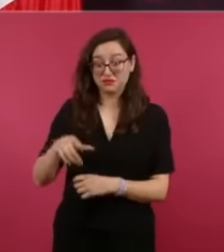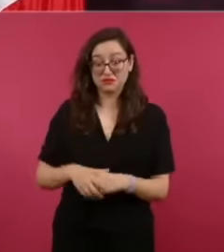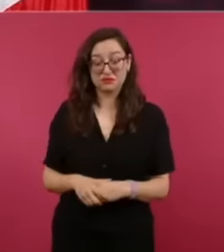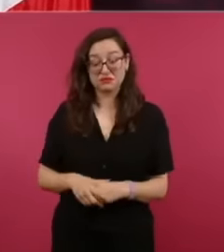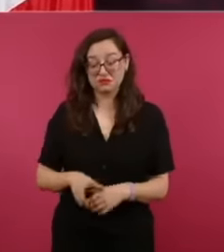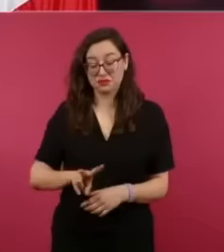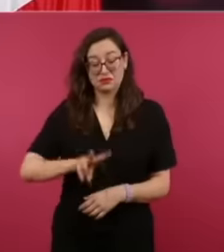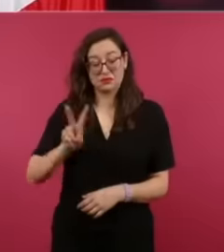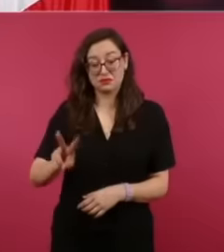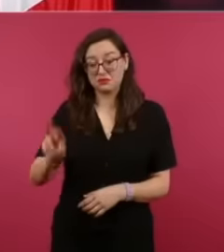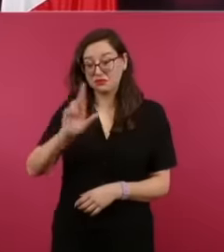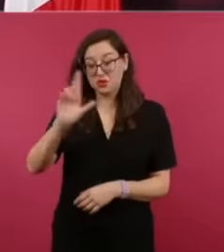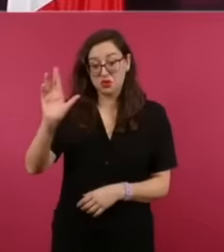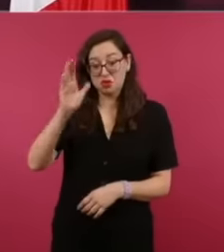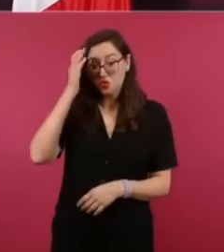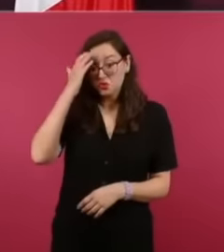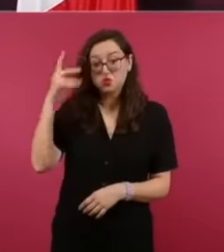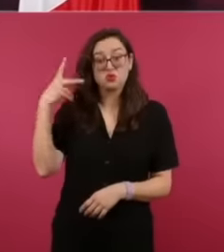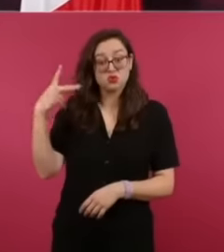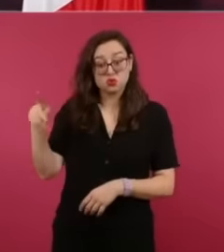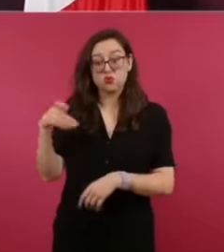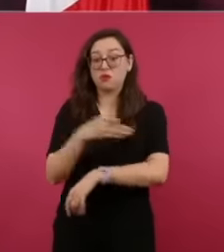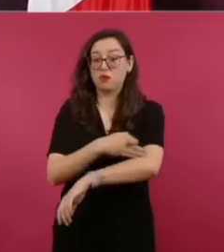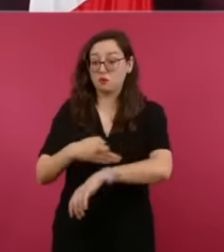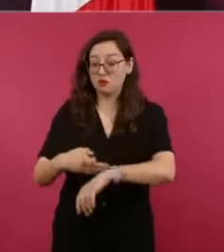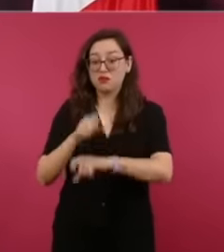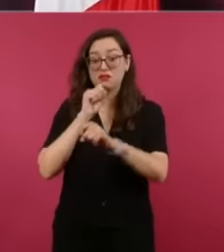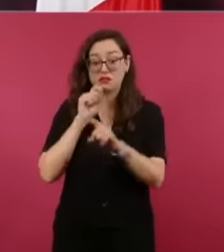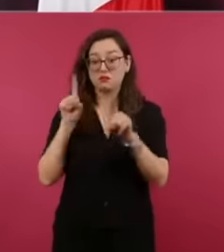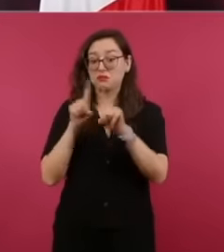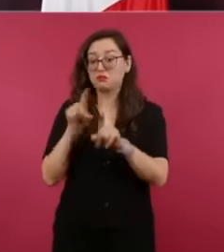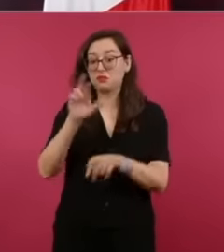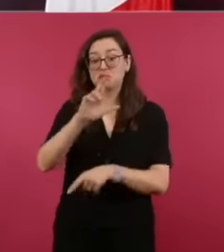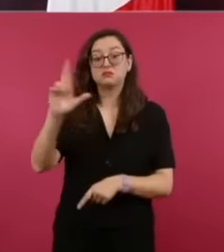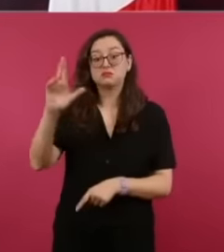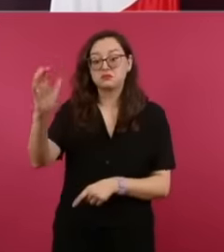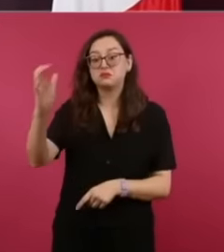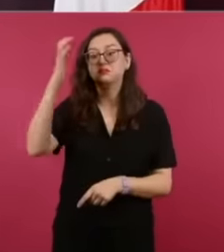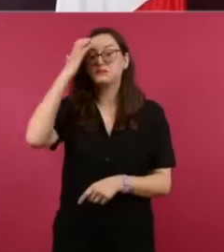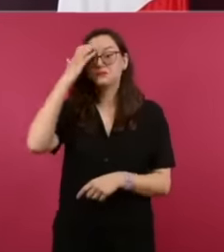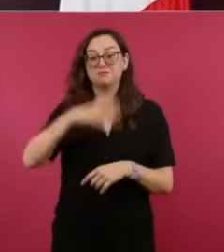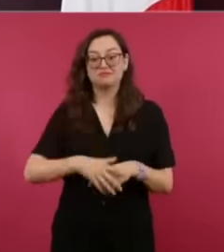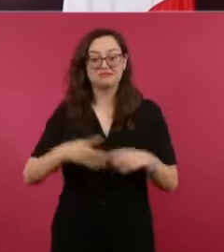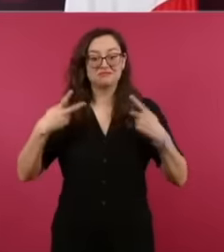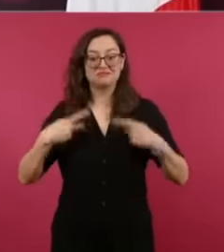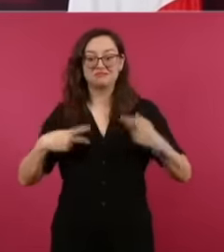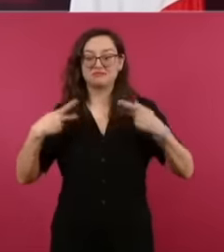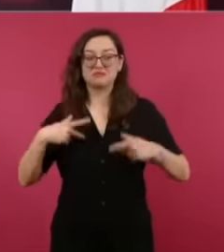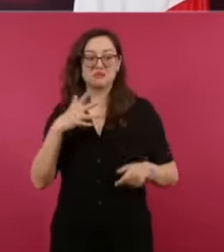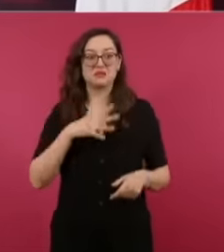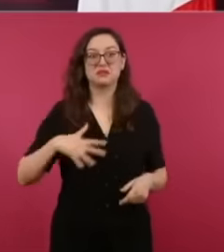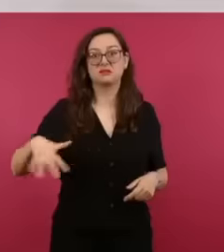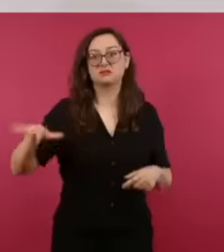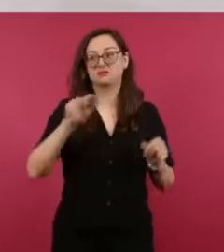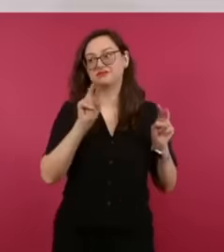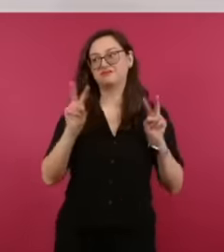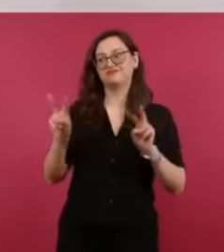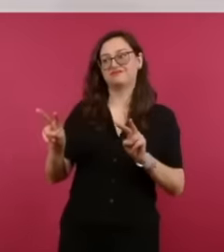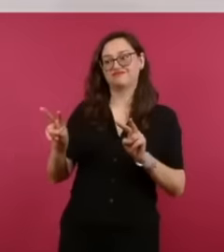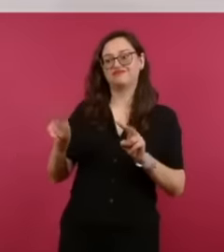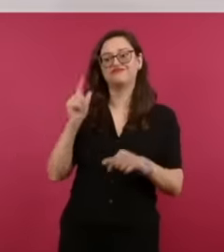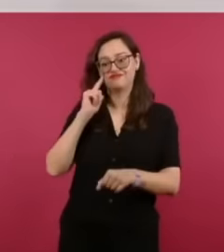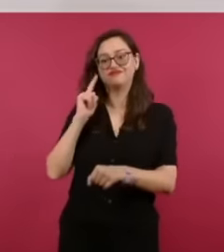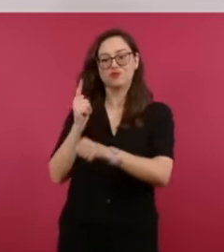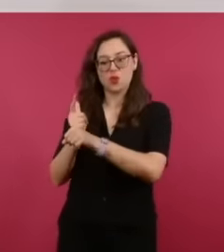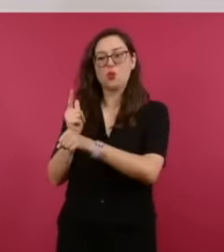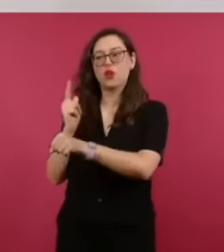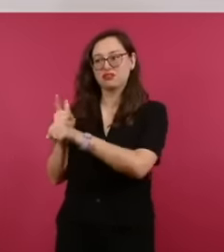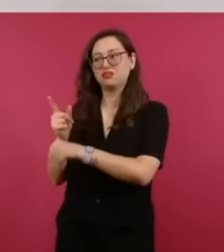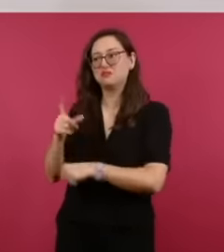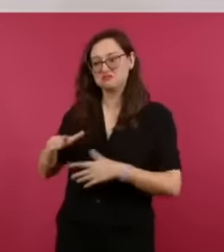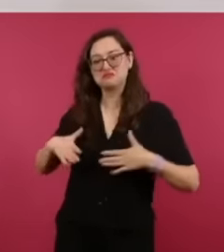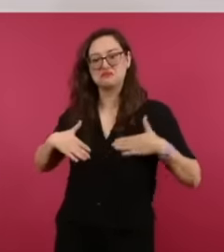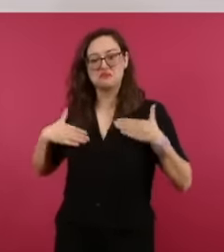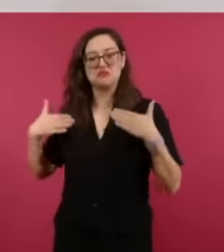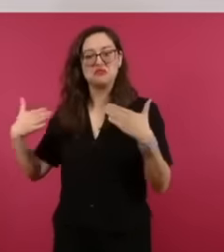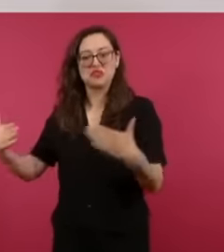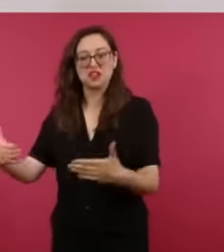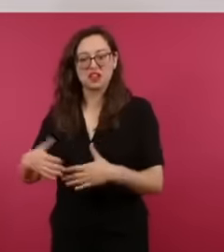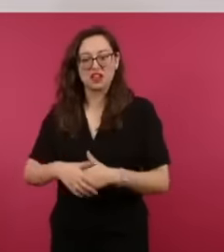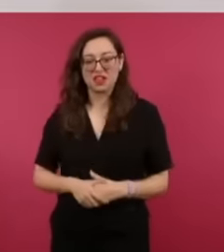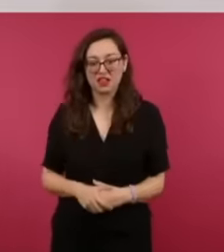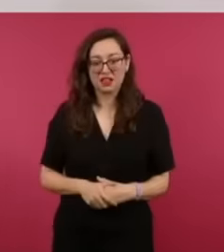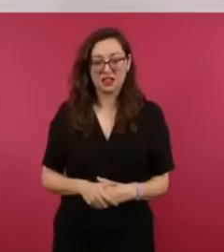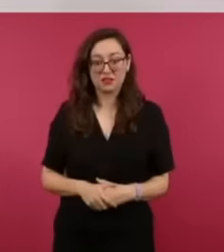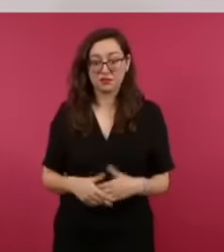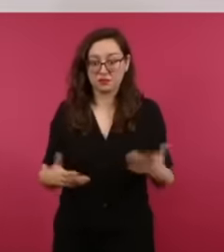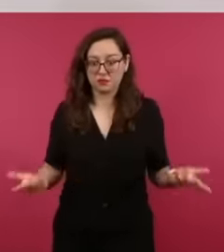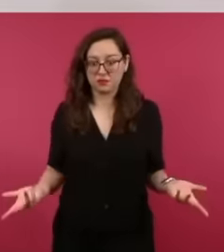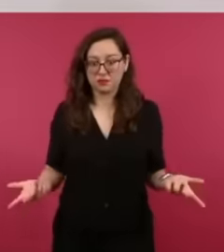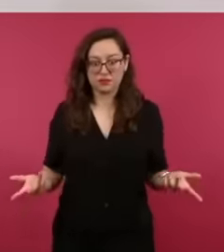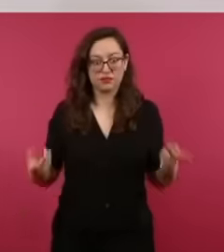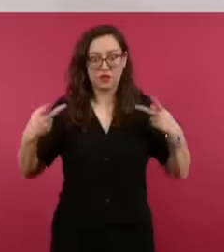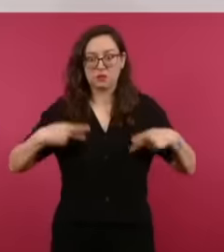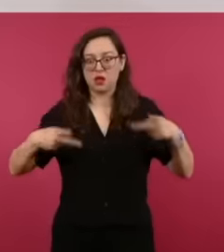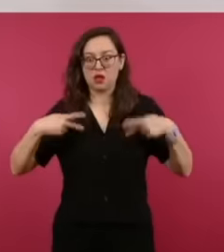their families and the people see it that way, it is not that I go Yes against the opinion of the